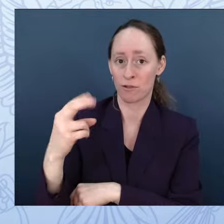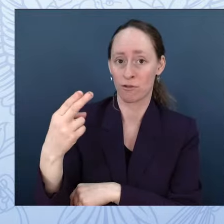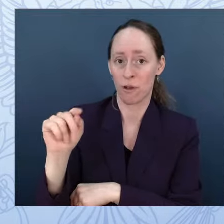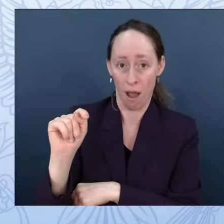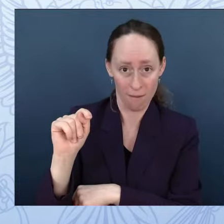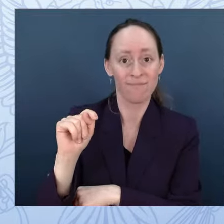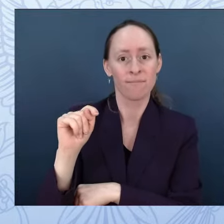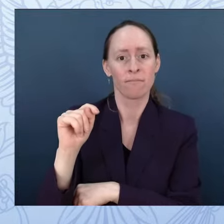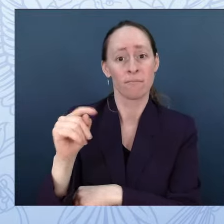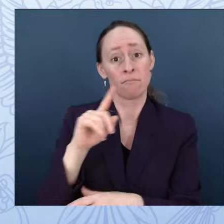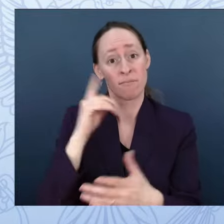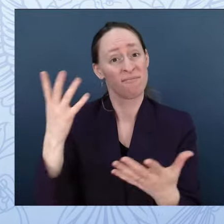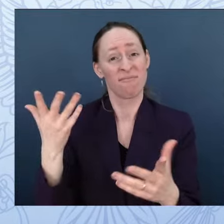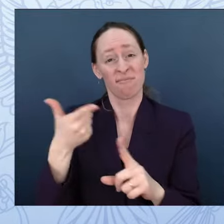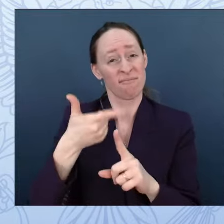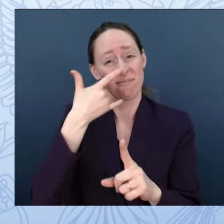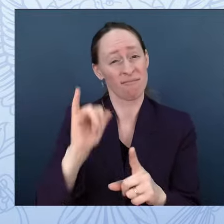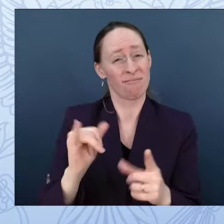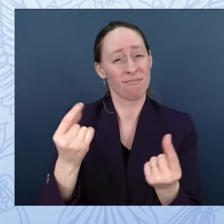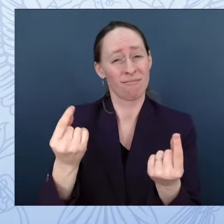have a trusted navigator by their side,